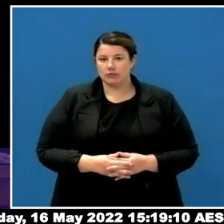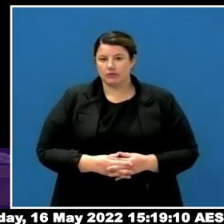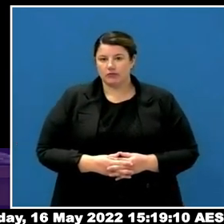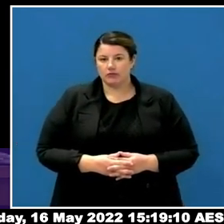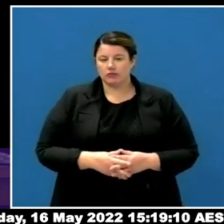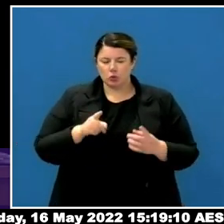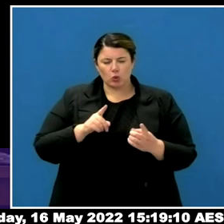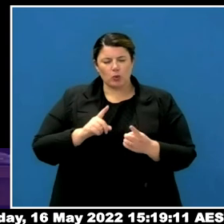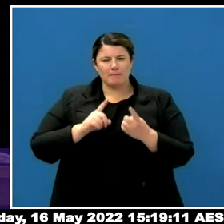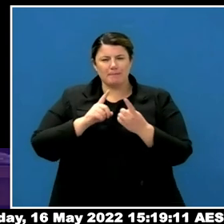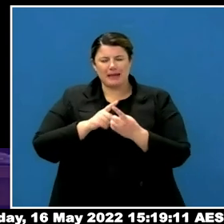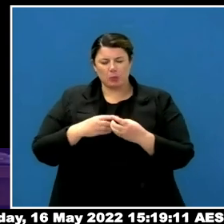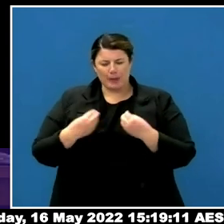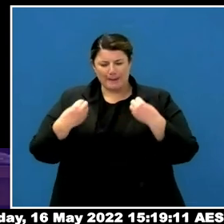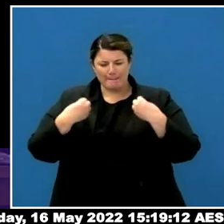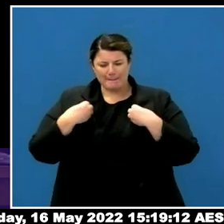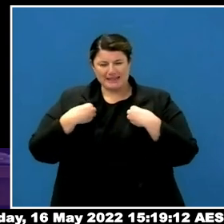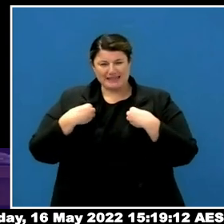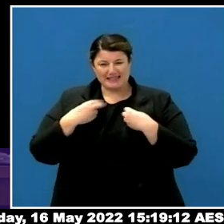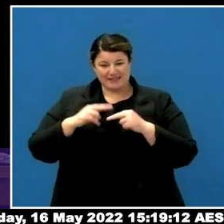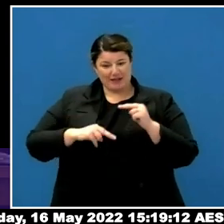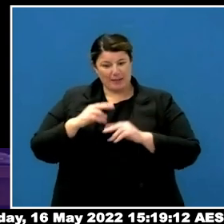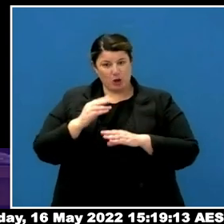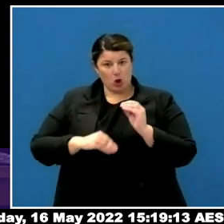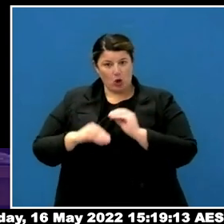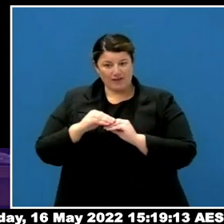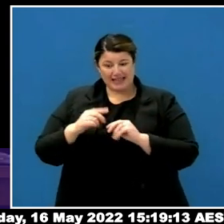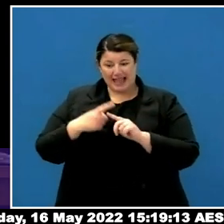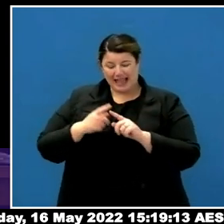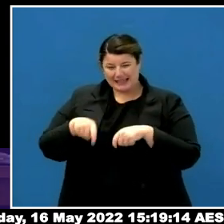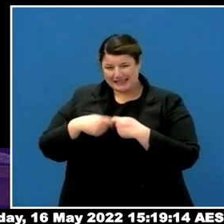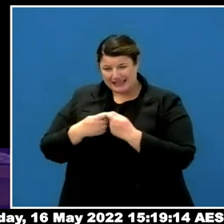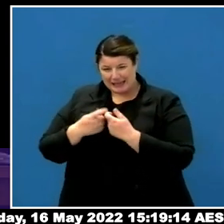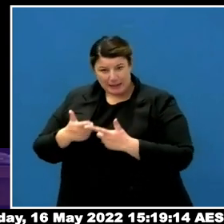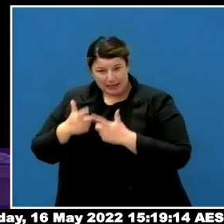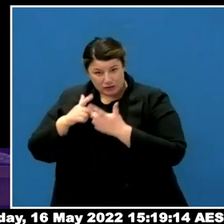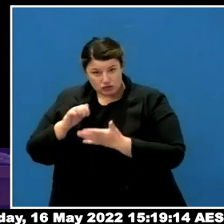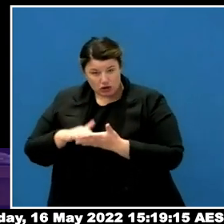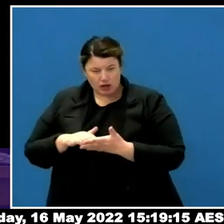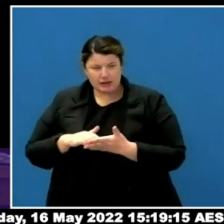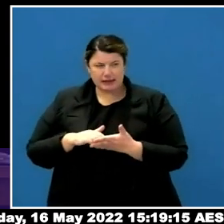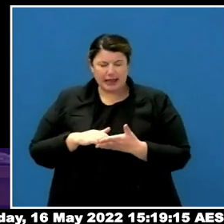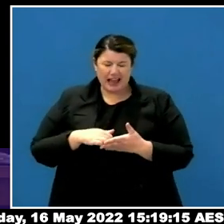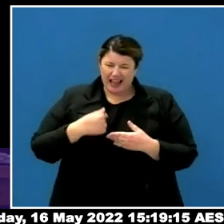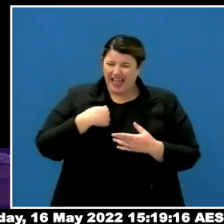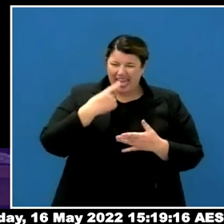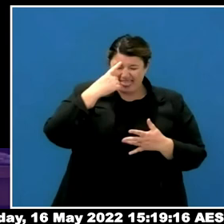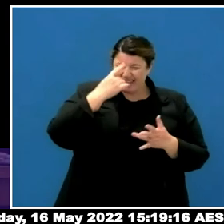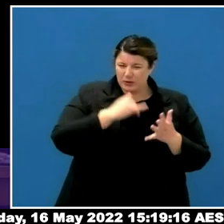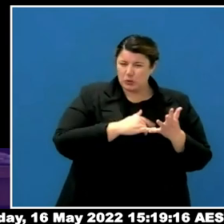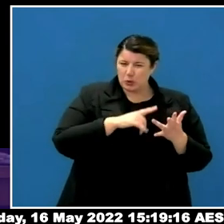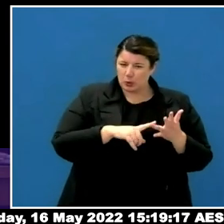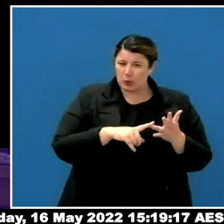Leader? SUZIE: I believe so, yes. In respect of this first service agreement, is that your recollection?